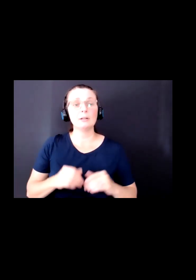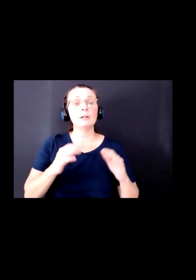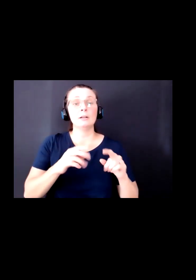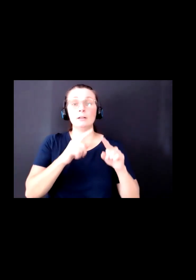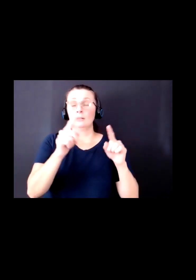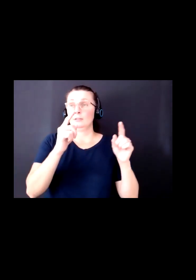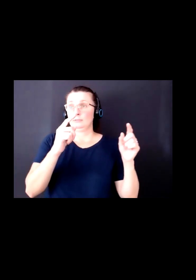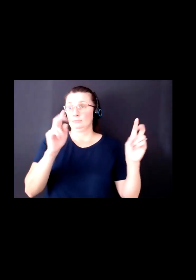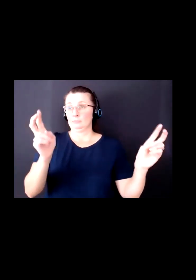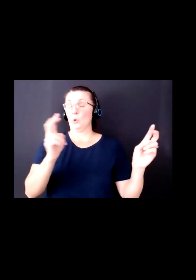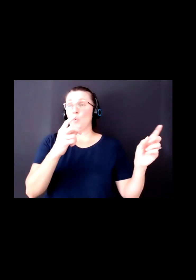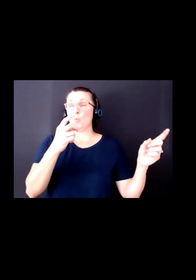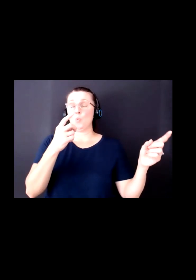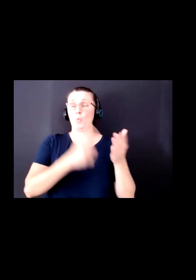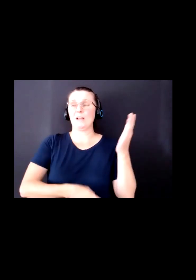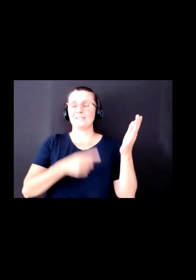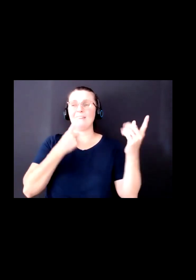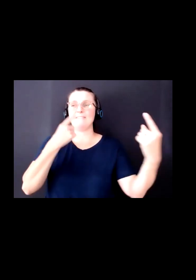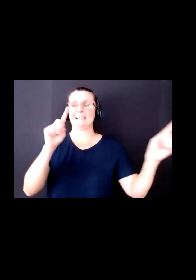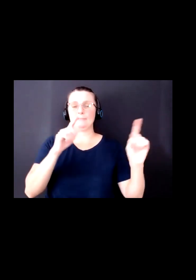exchange of information in a way that is clear to all parties